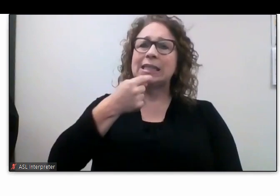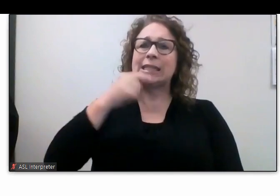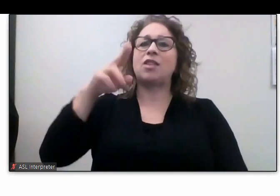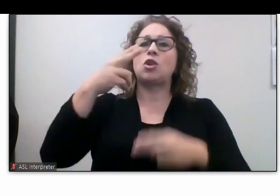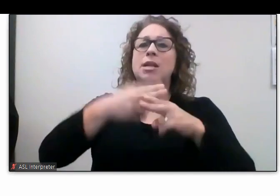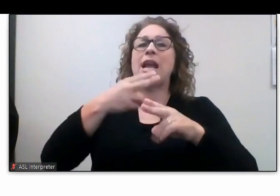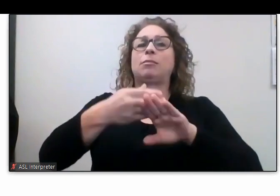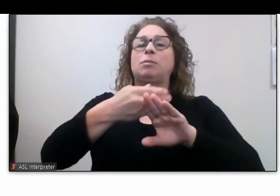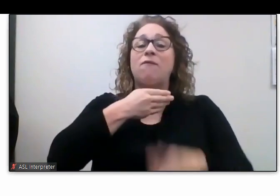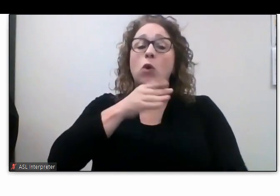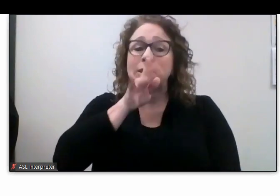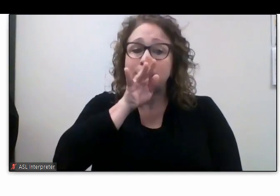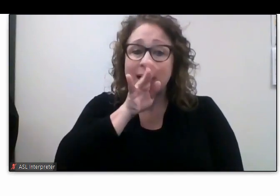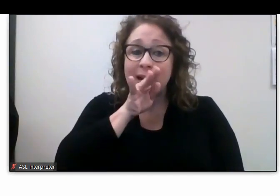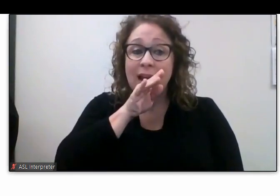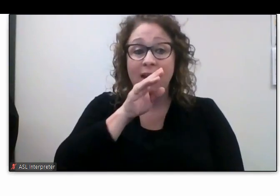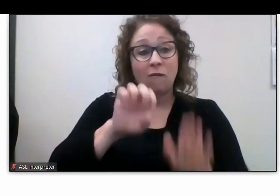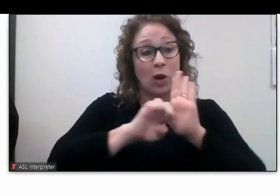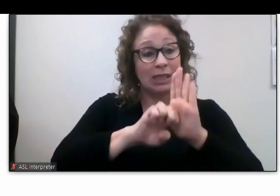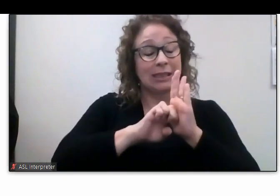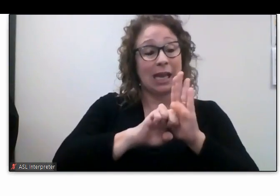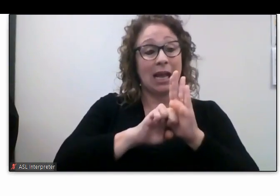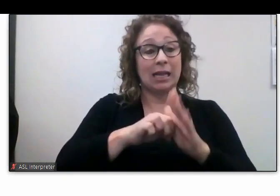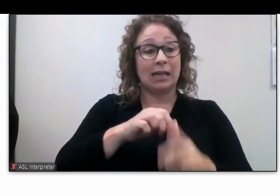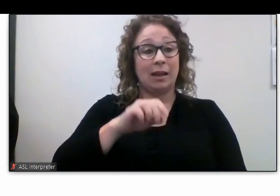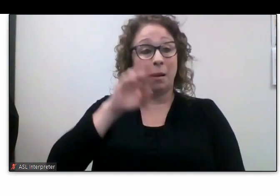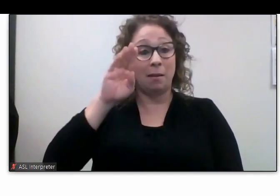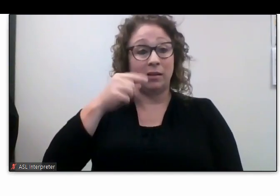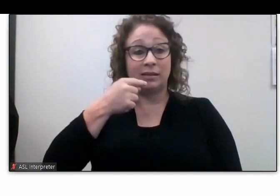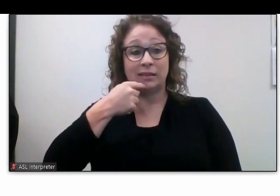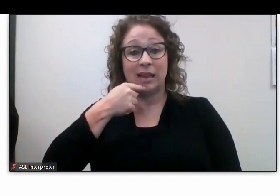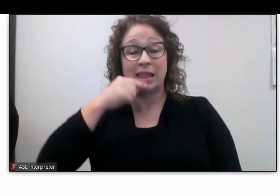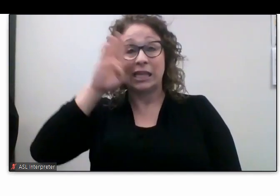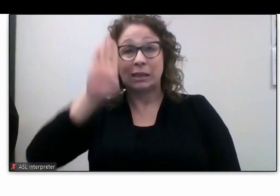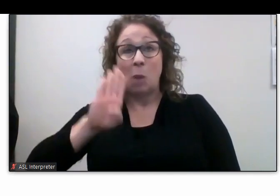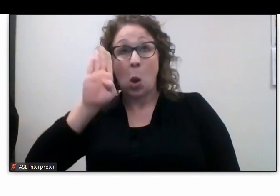for example say, "This is Philip," and then I make my comment